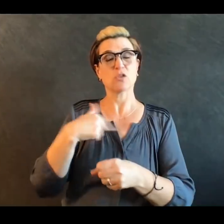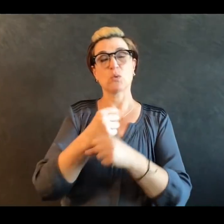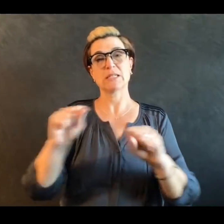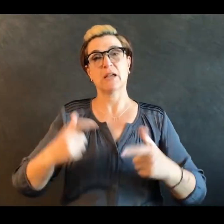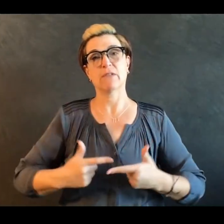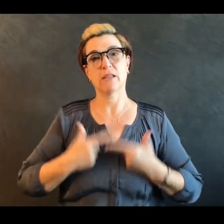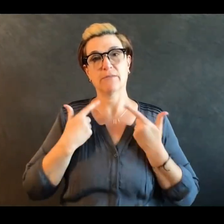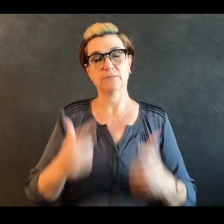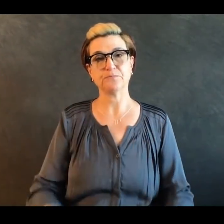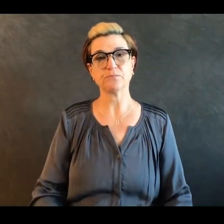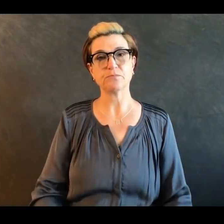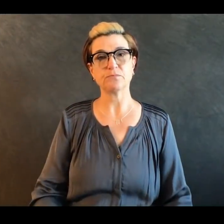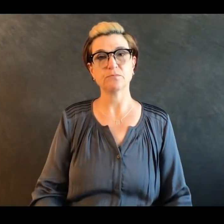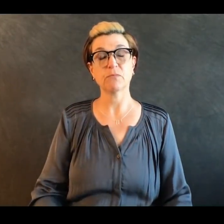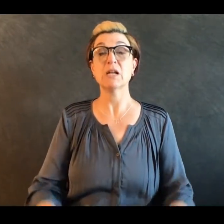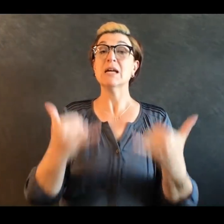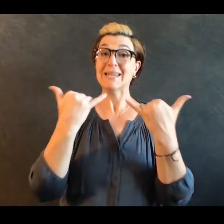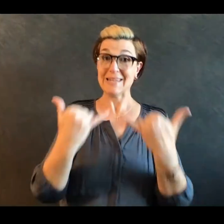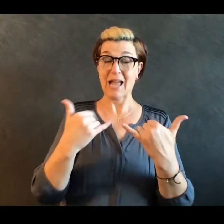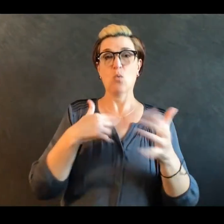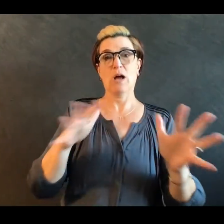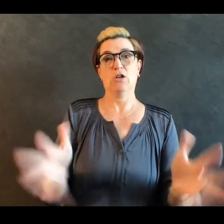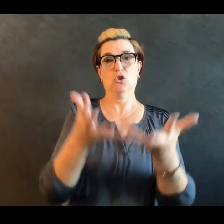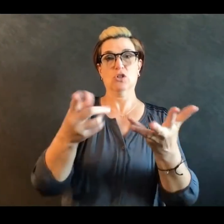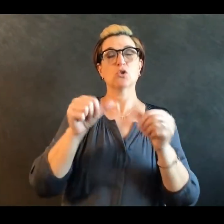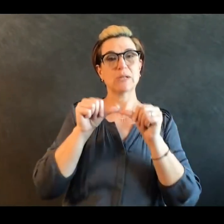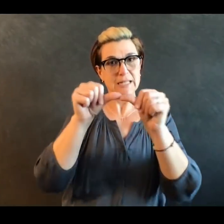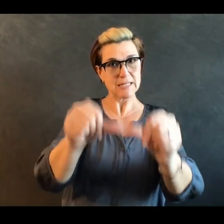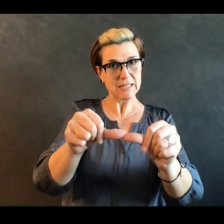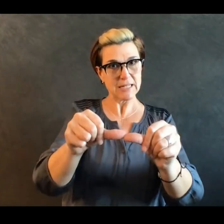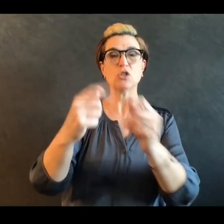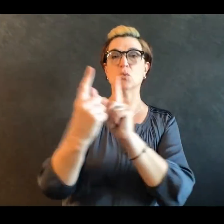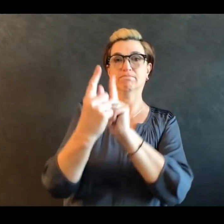distancing these cases continue to decline because of the strong work of